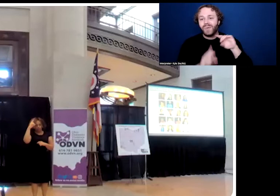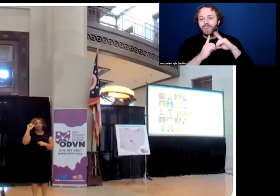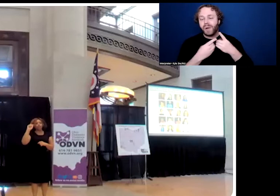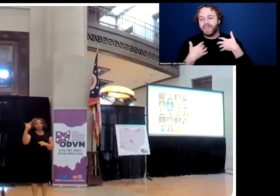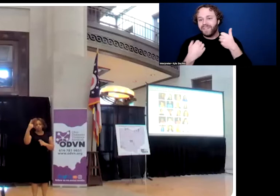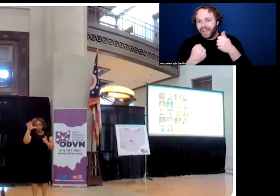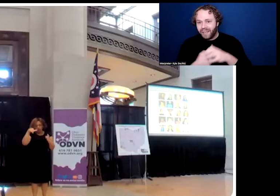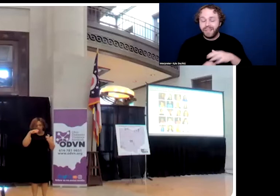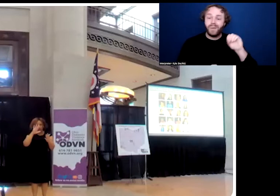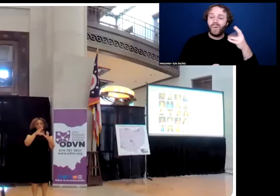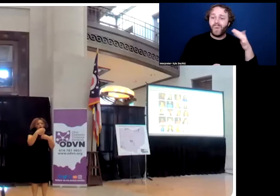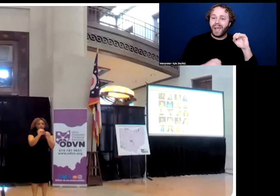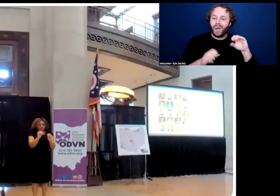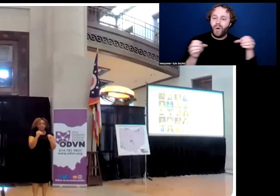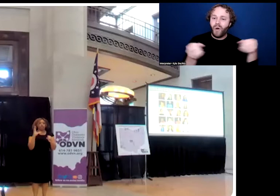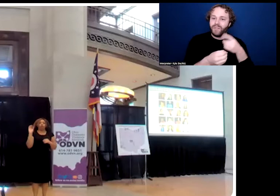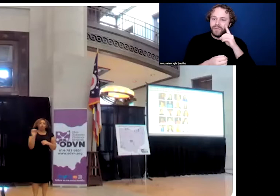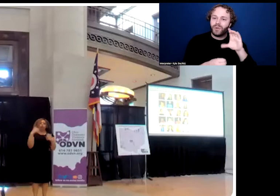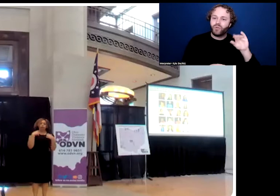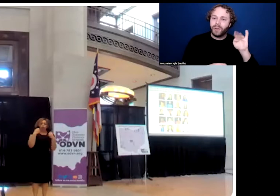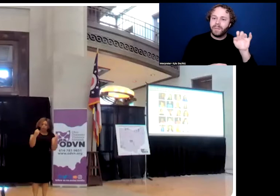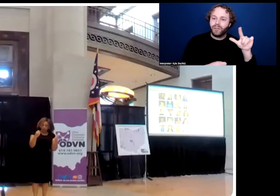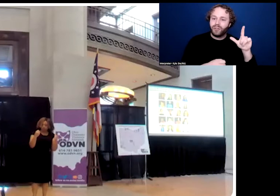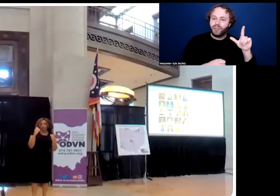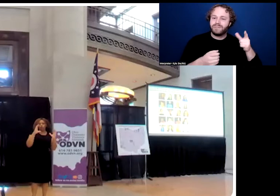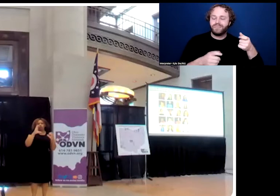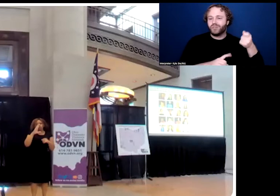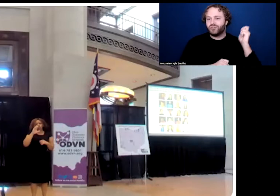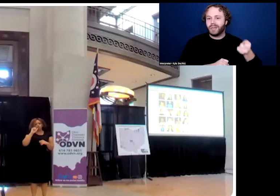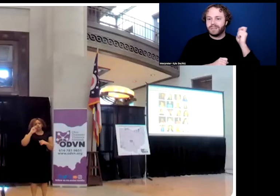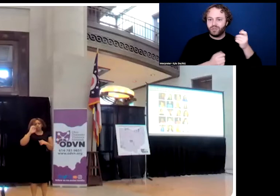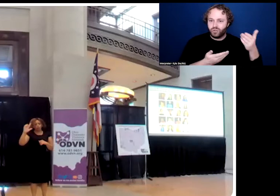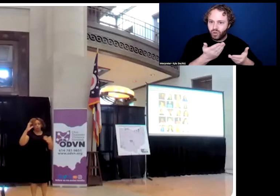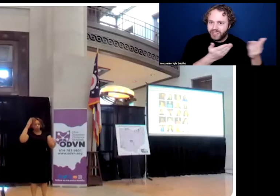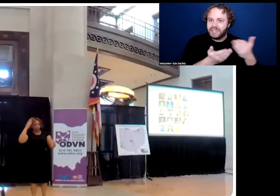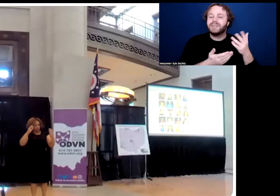Office of Criminal Justice Services, and the Ohio Association of Community Health Centers.